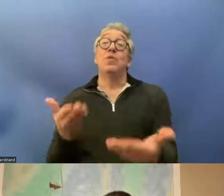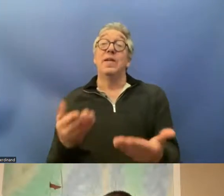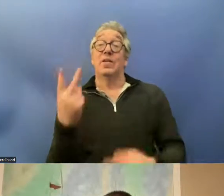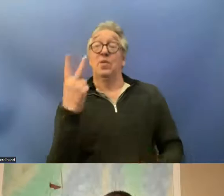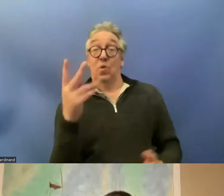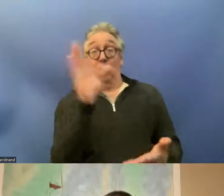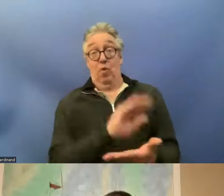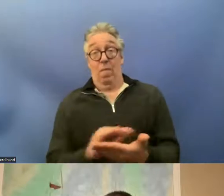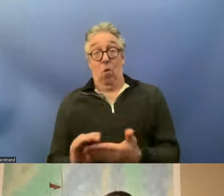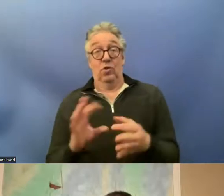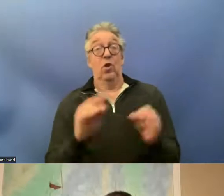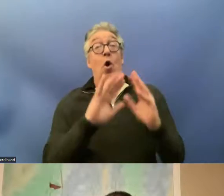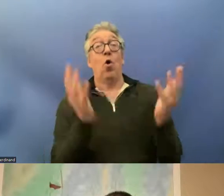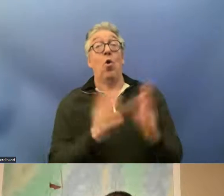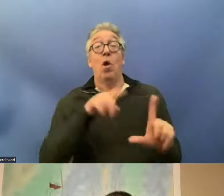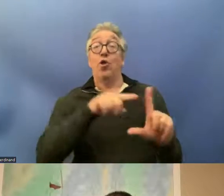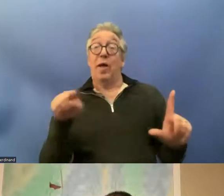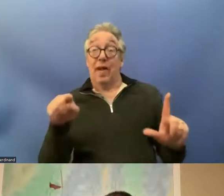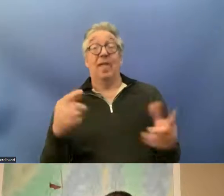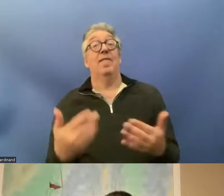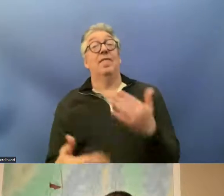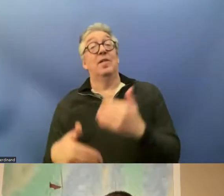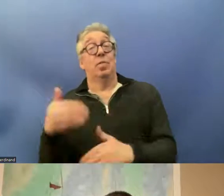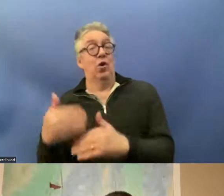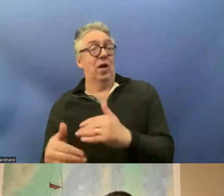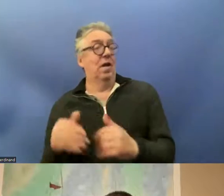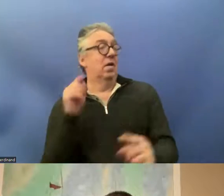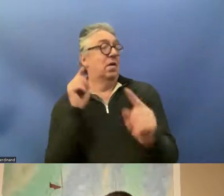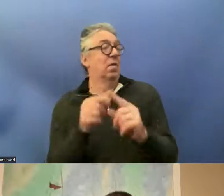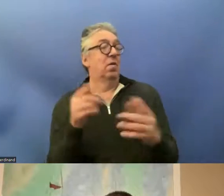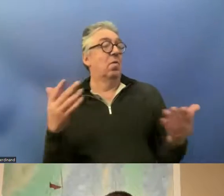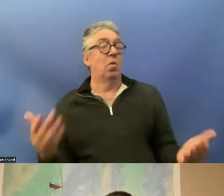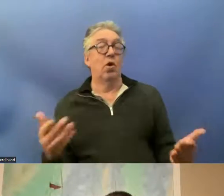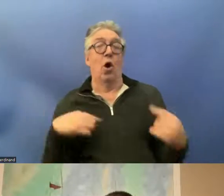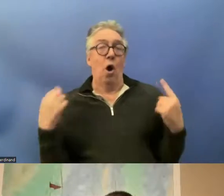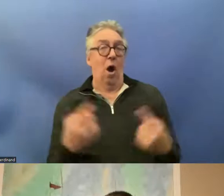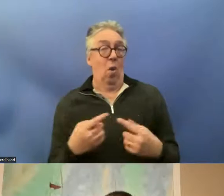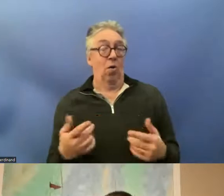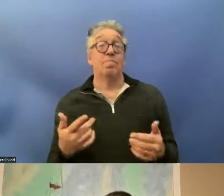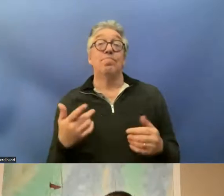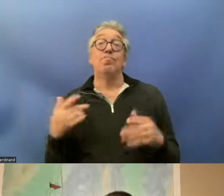The goal of the survey was to assess our joint disability data advocacy toolkit and to explore